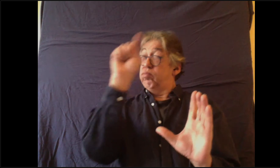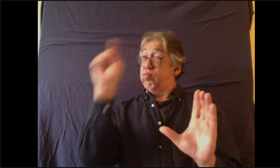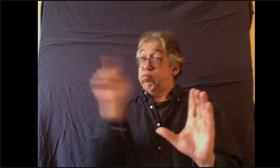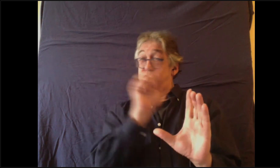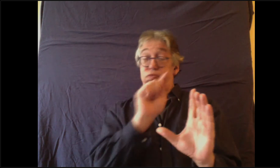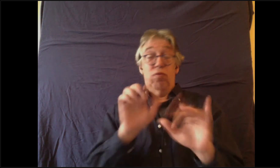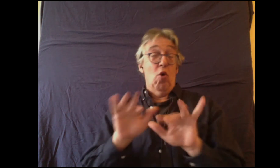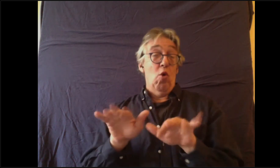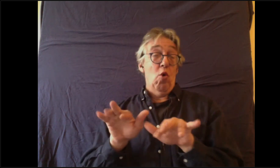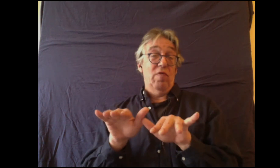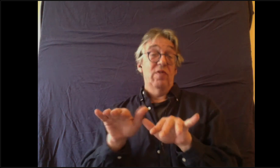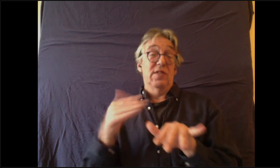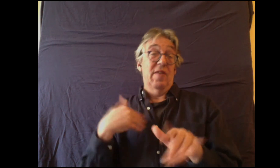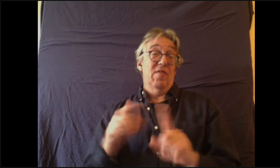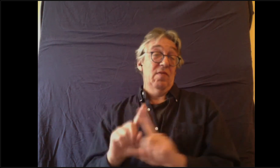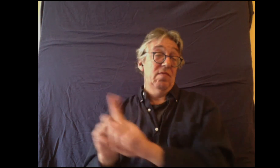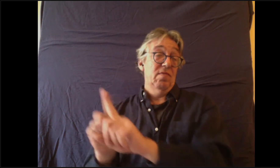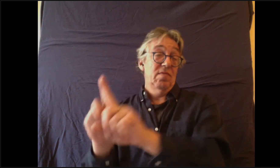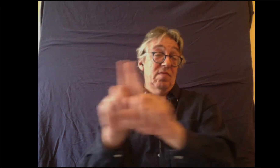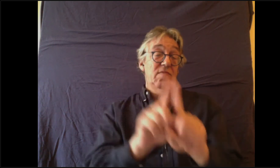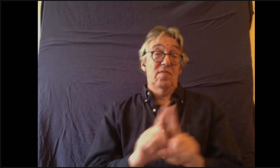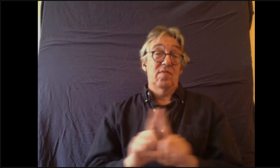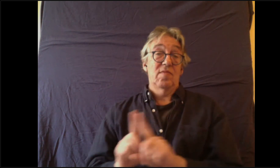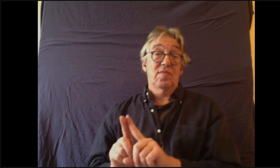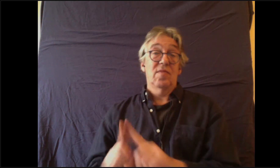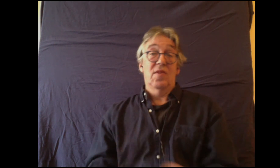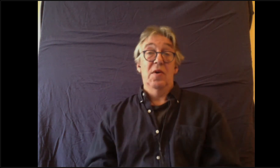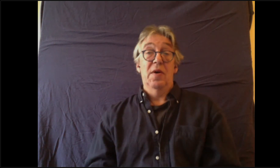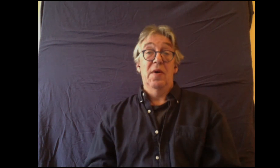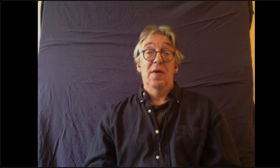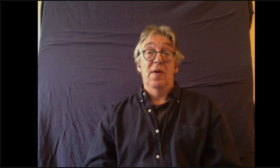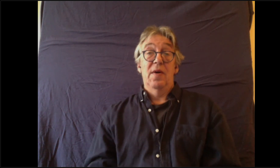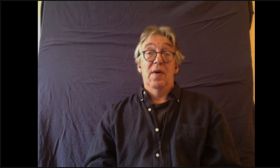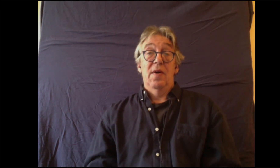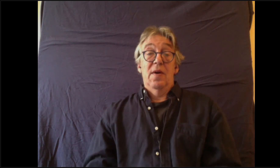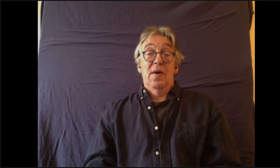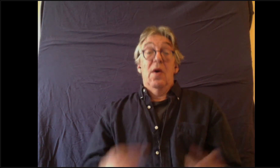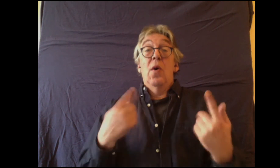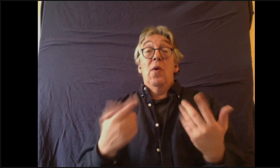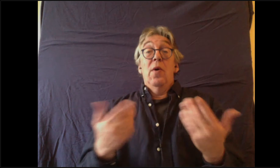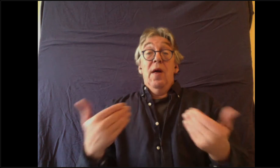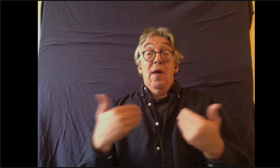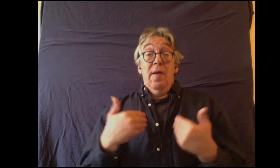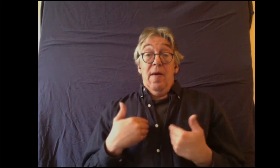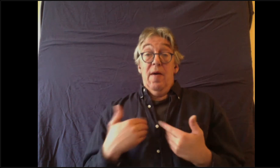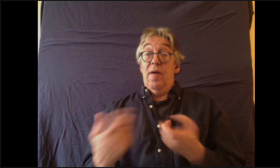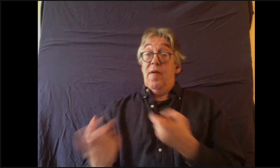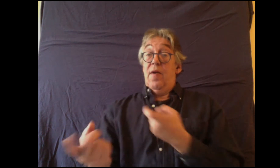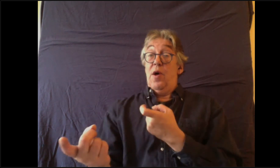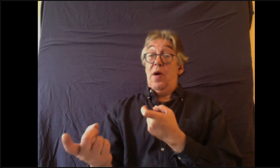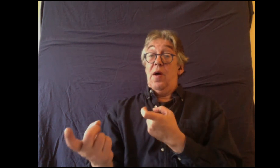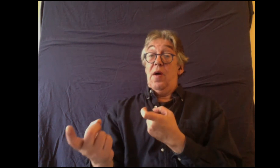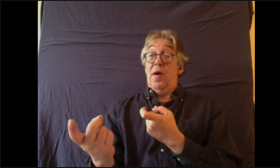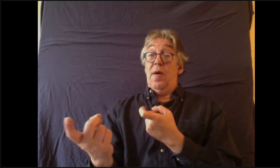And WCC is represented with members who are different (cutting out)